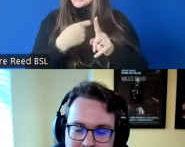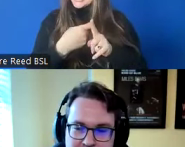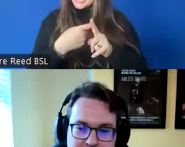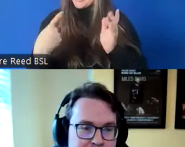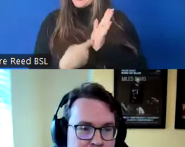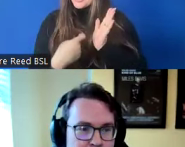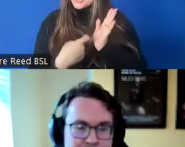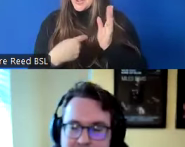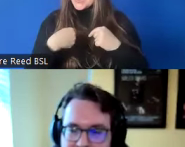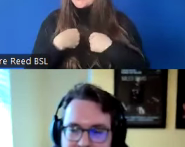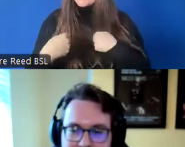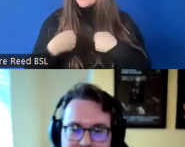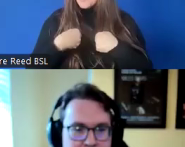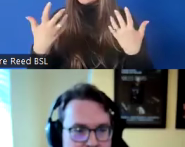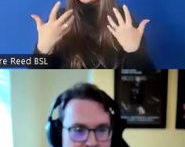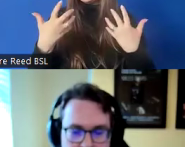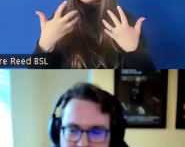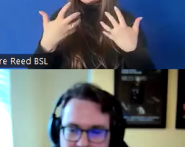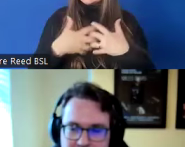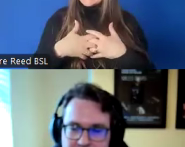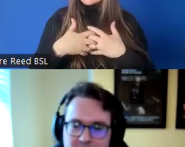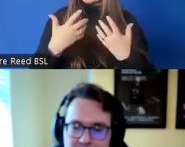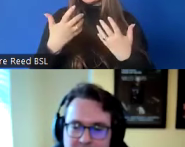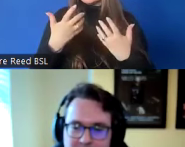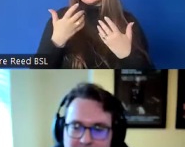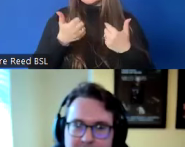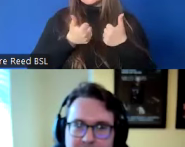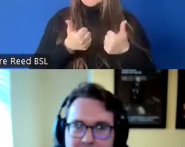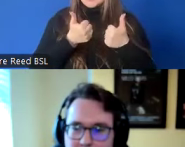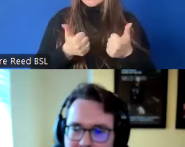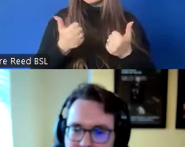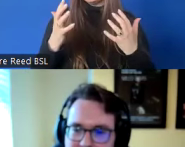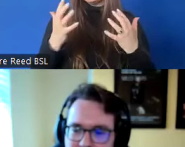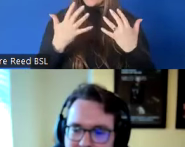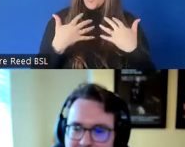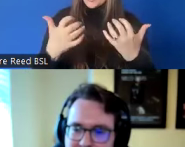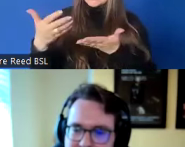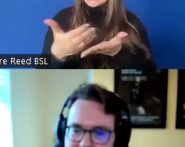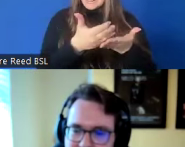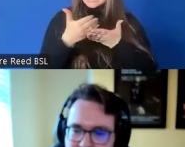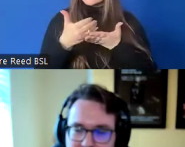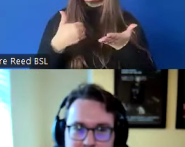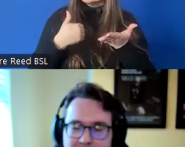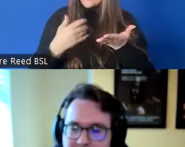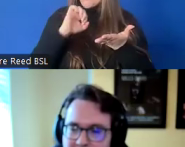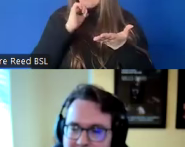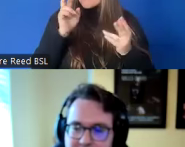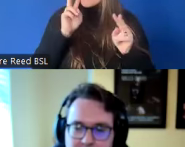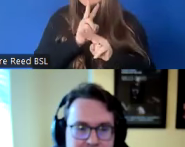I'm Tech Champion for Audience Data Collection and Evaluation at the Digital Culture Network. I'm a white man in my early 30s. I've got brown hair and glasses, and I'm wearing